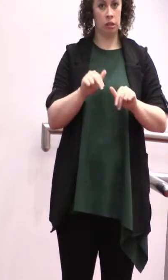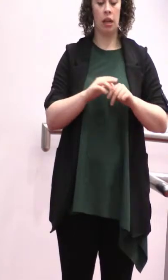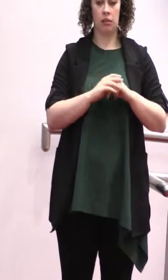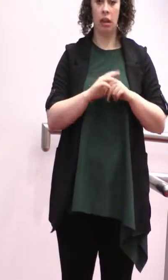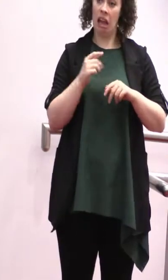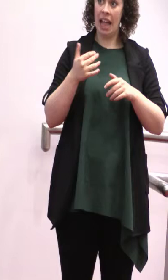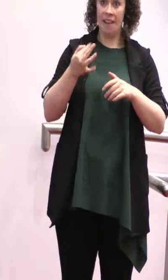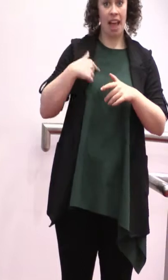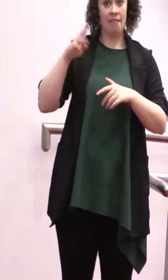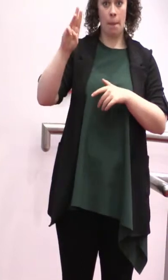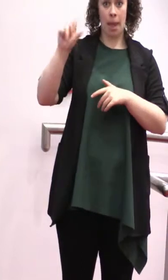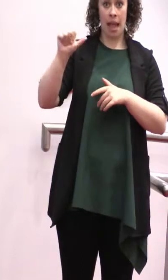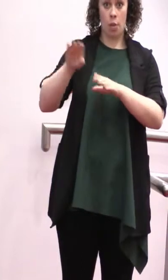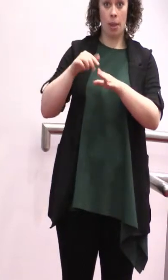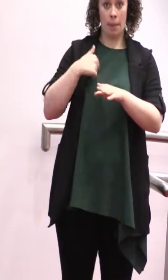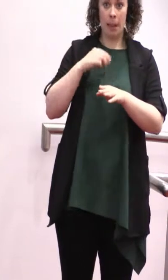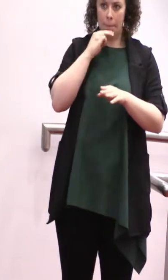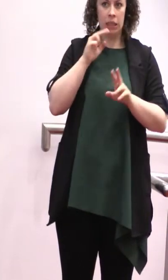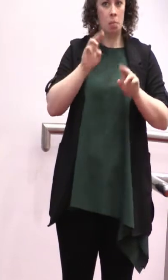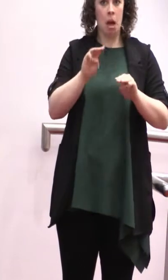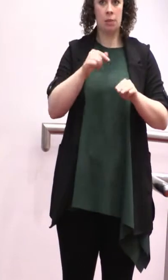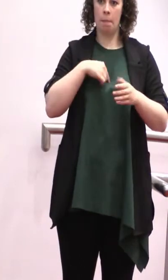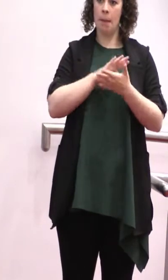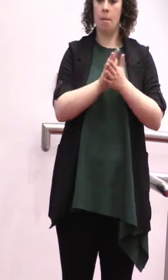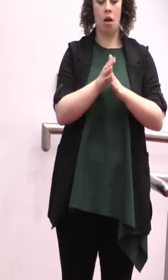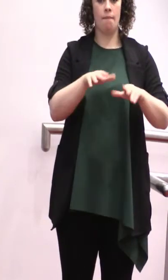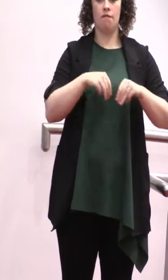that would make it possible for me.